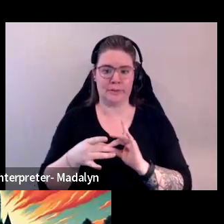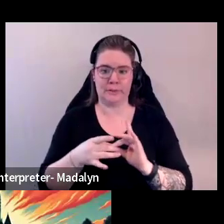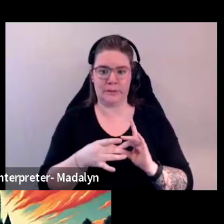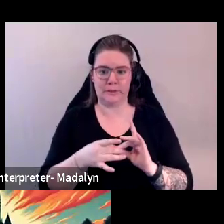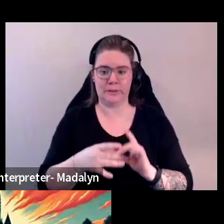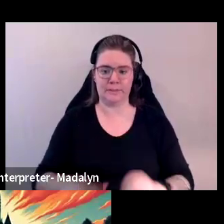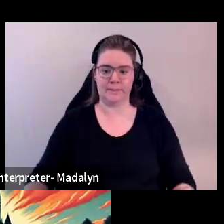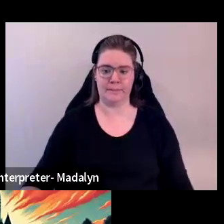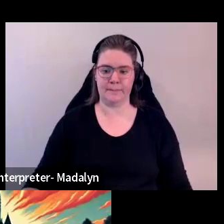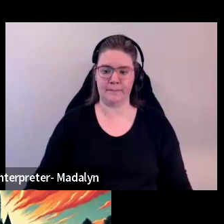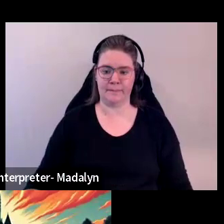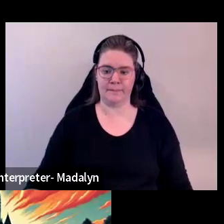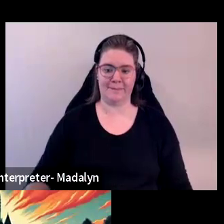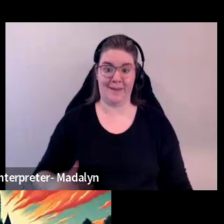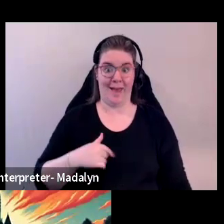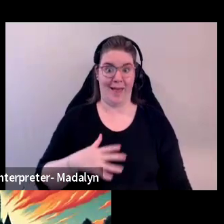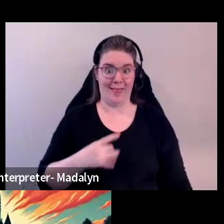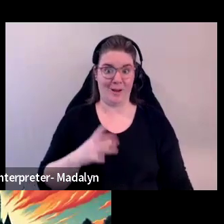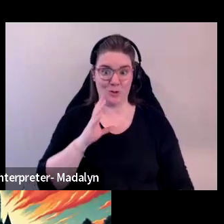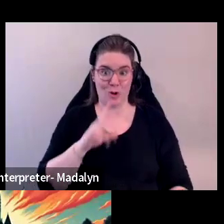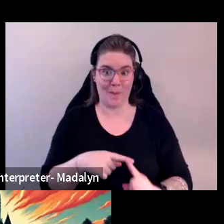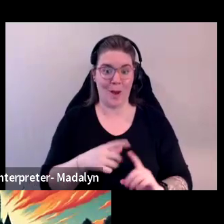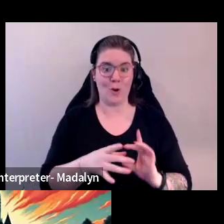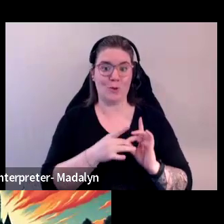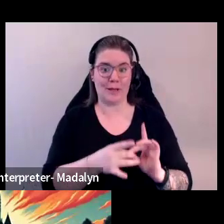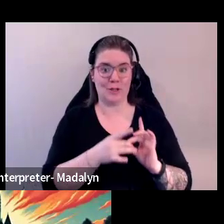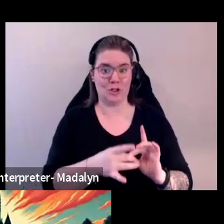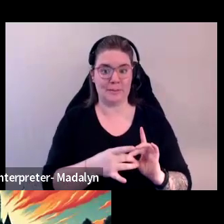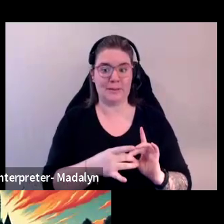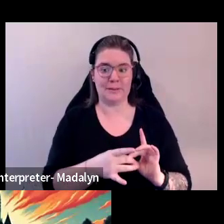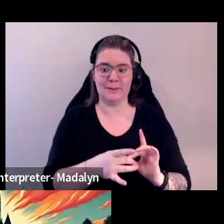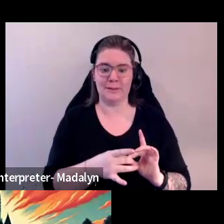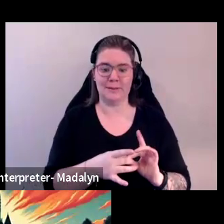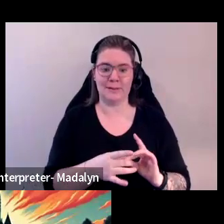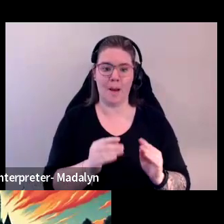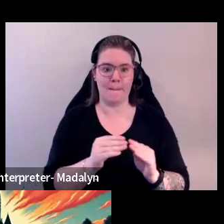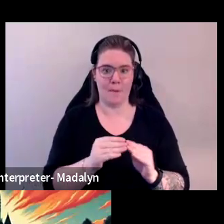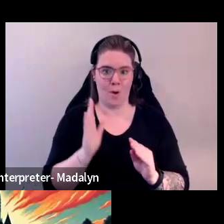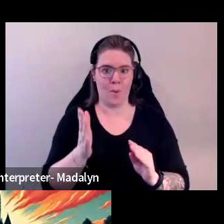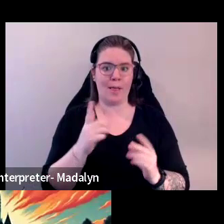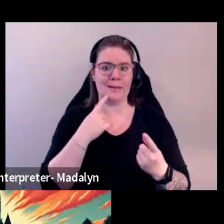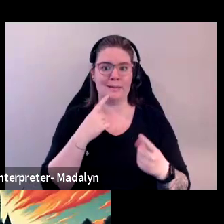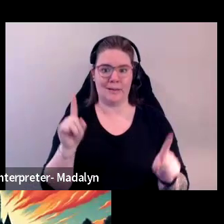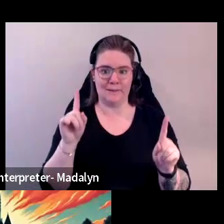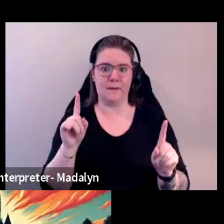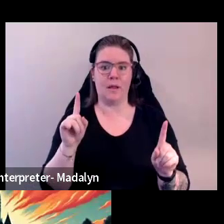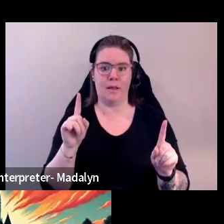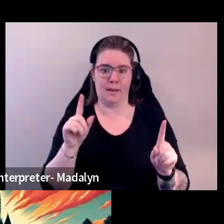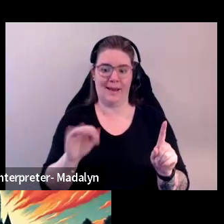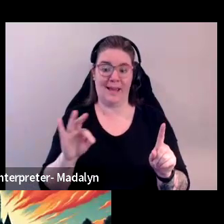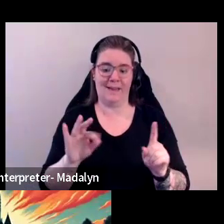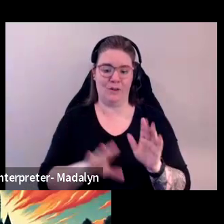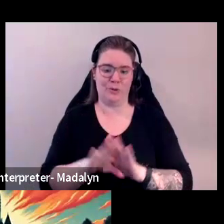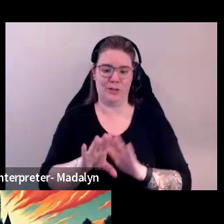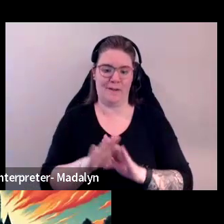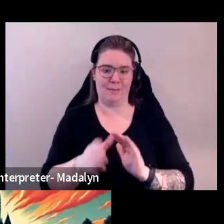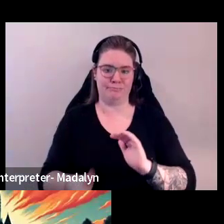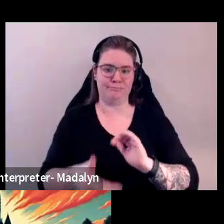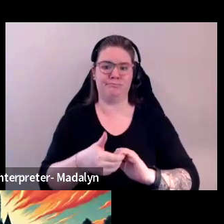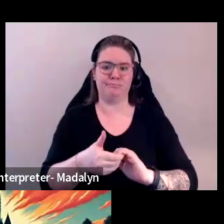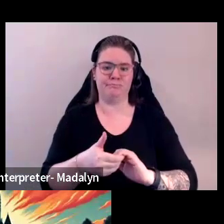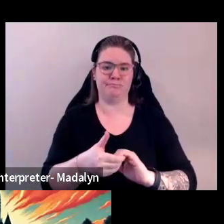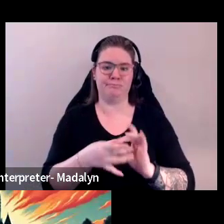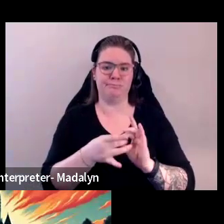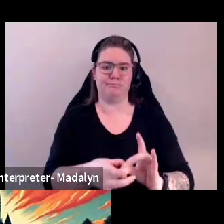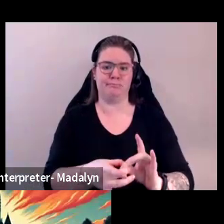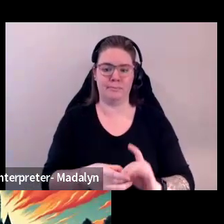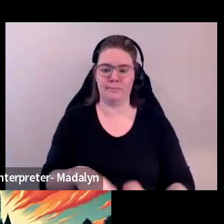Brooke Wilson (she/her): that's what I like to talk about is relationships. So I, you know, you're gonna be more successful in any advocacy efforts. If you've developed to build those relationships. And you know, Don.